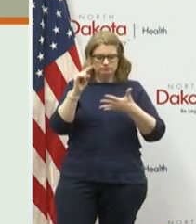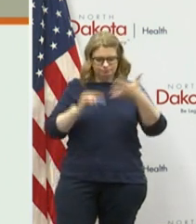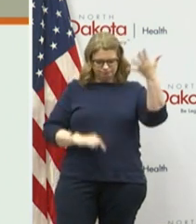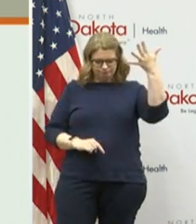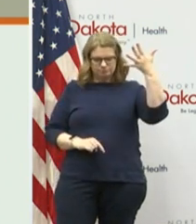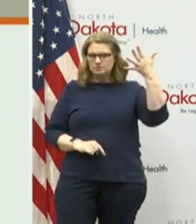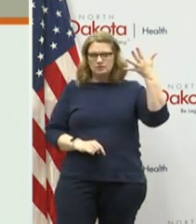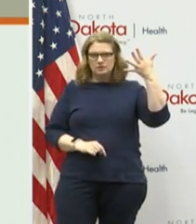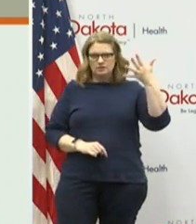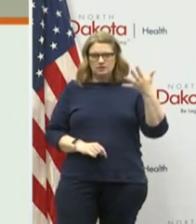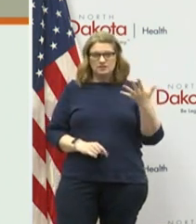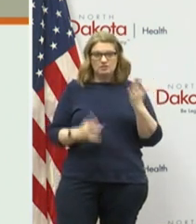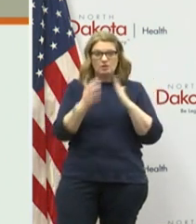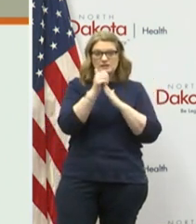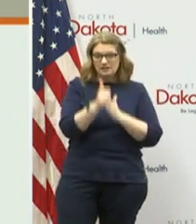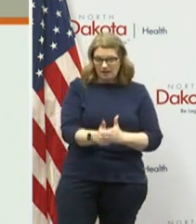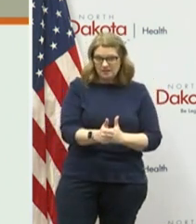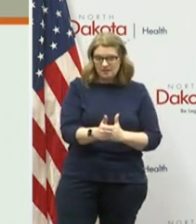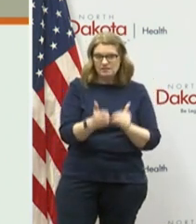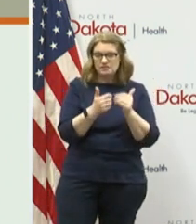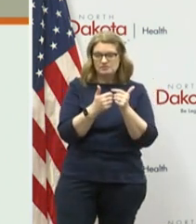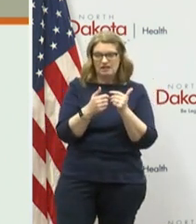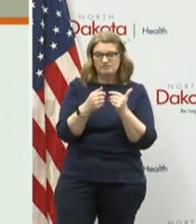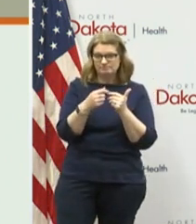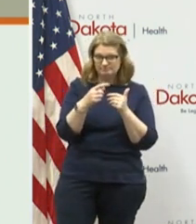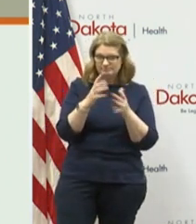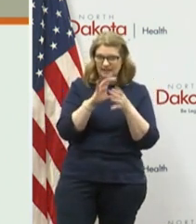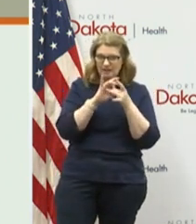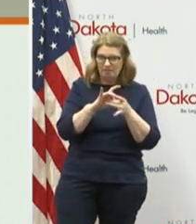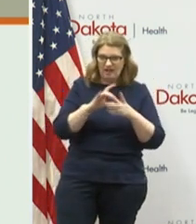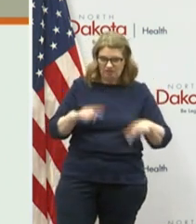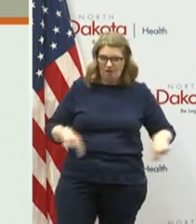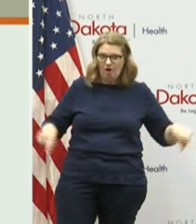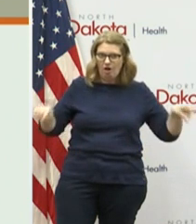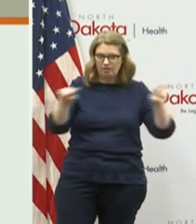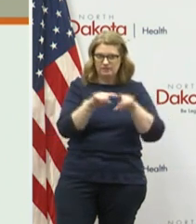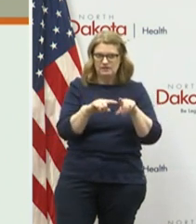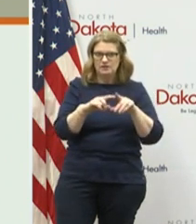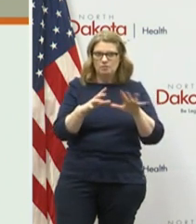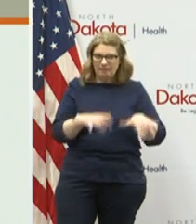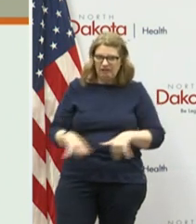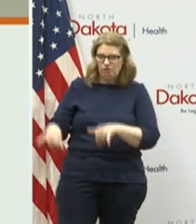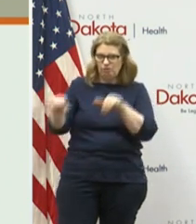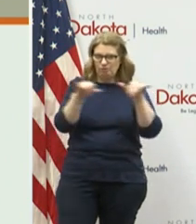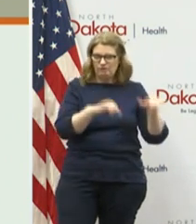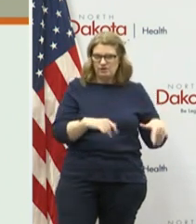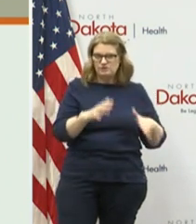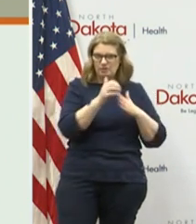BOARD OR A FITNESS CENTER OR A MANUFACTURER OR A CHURCH, I MEAN, THERE ARE THINGS IN THERE